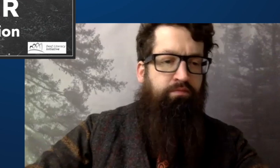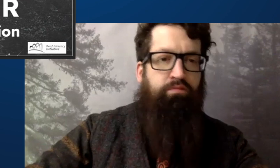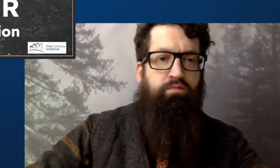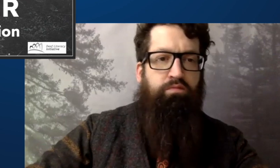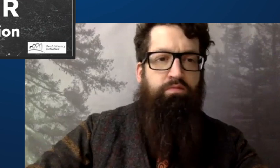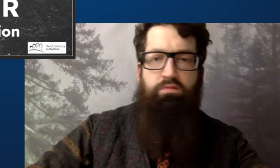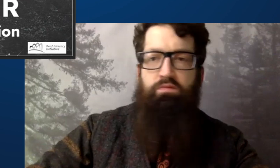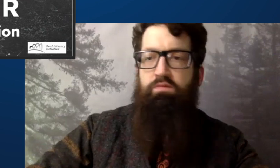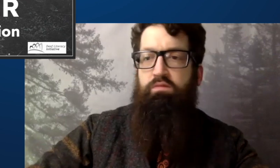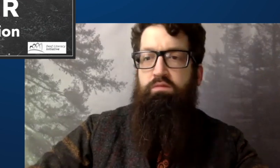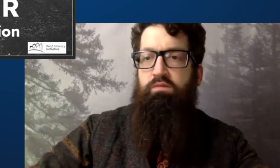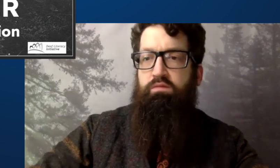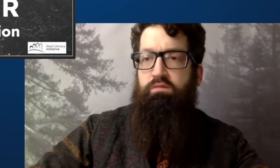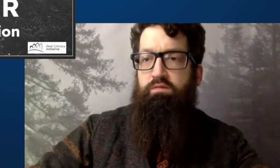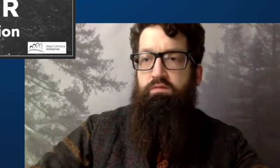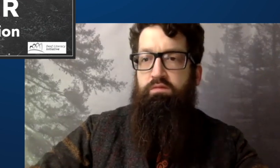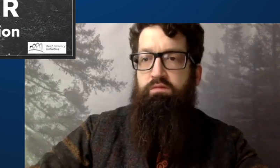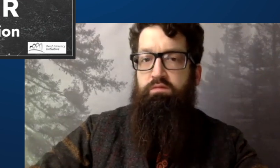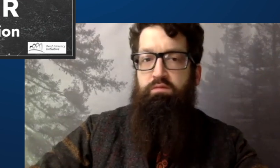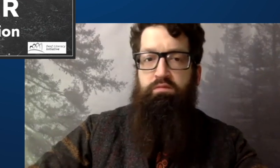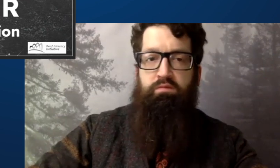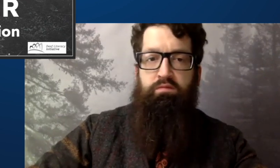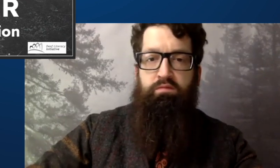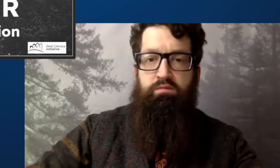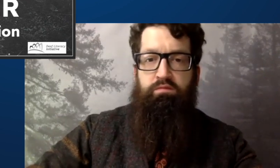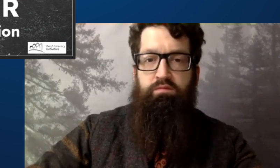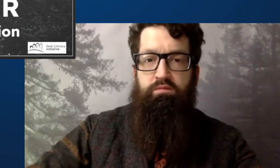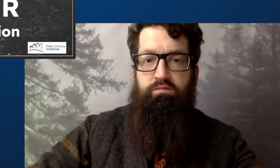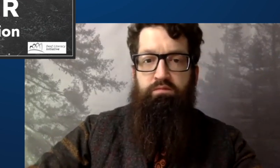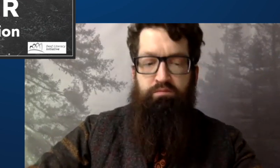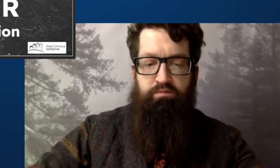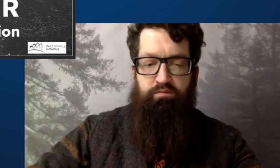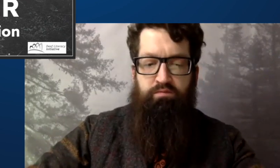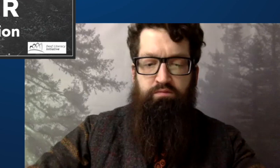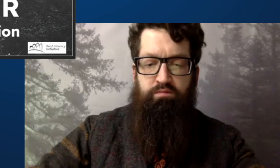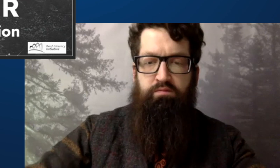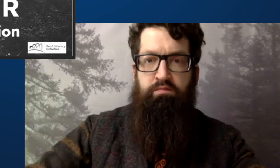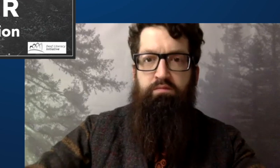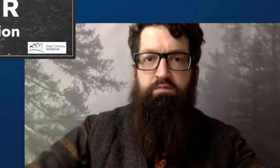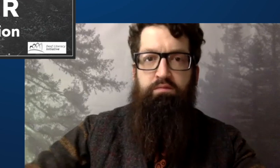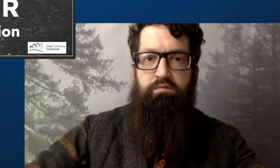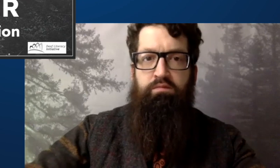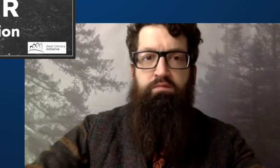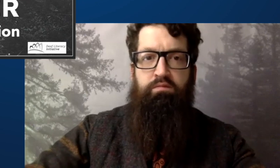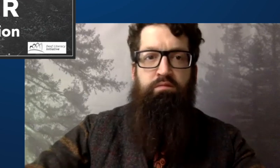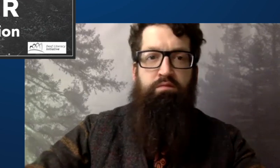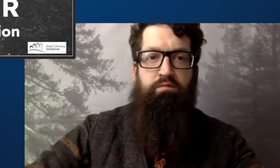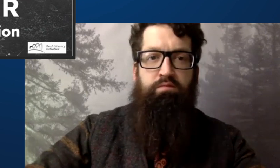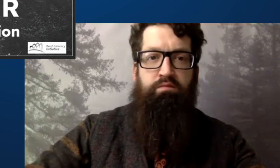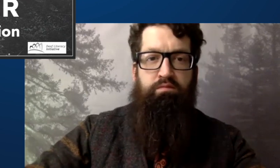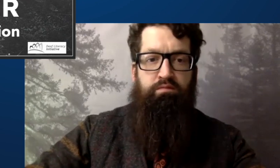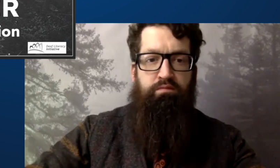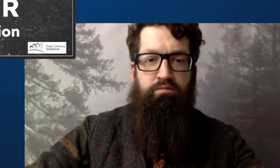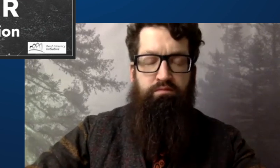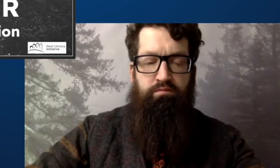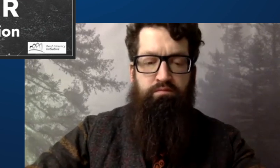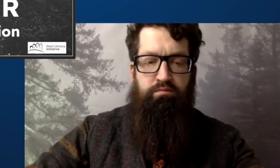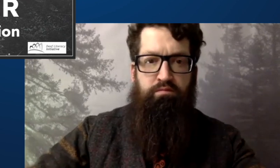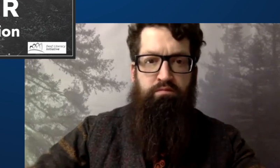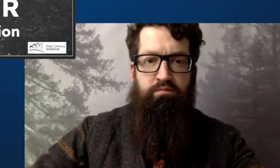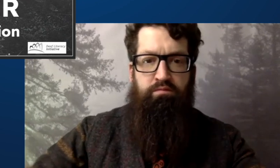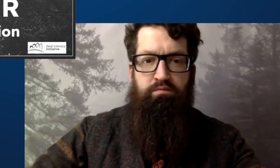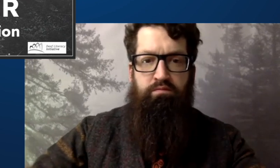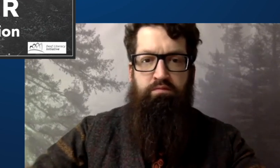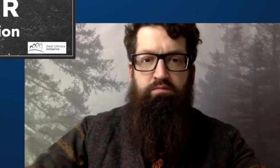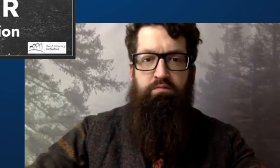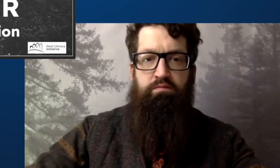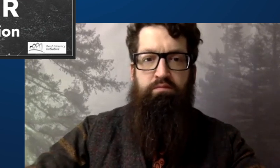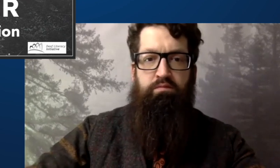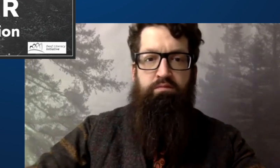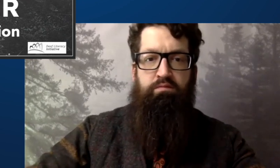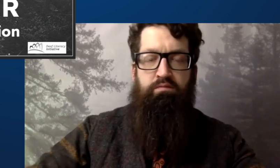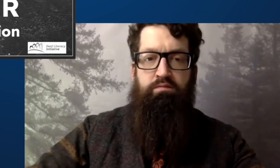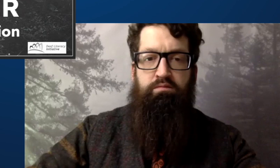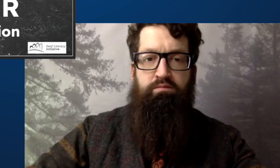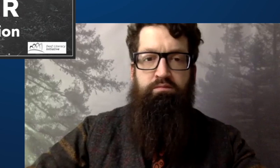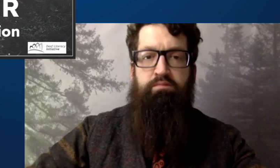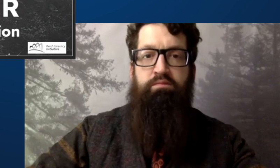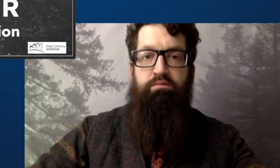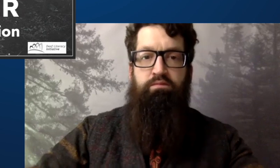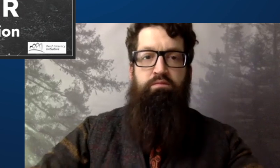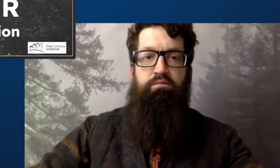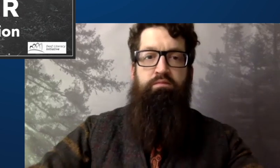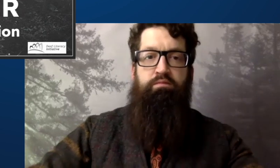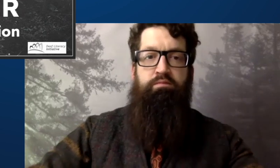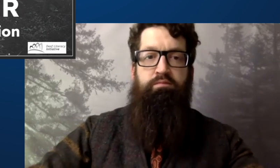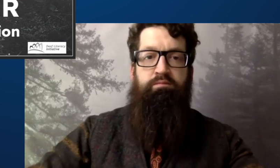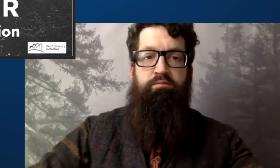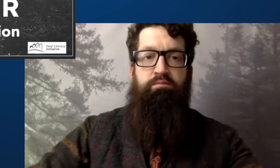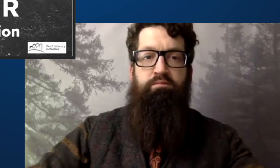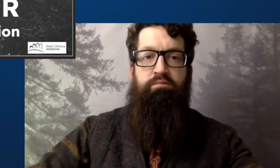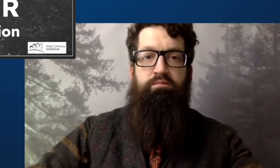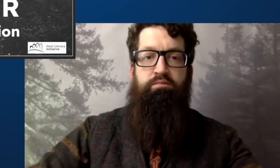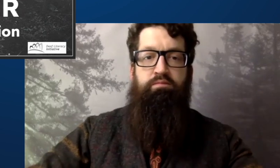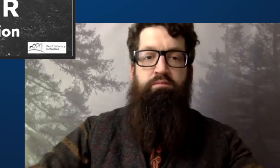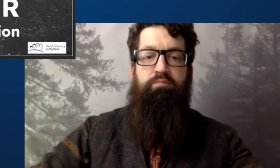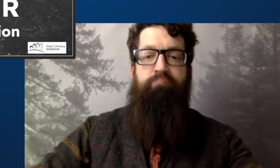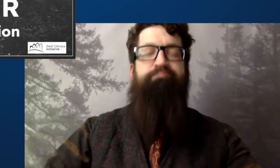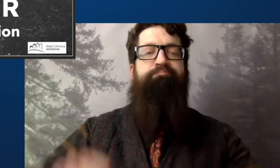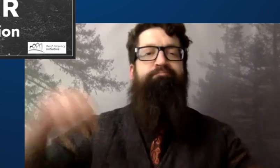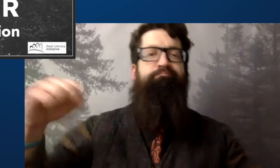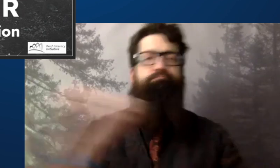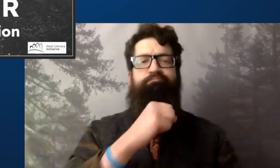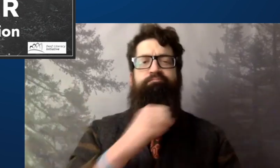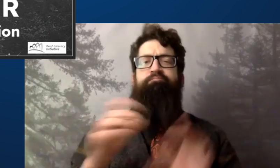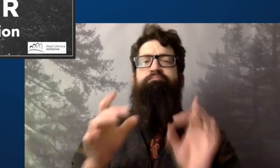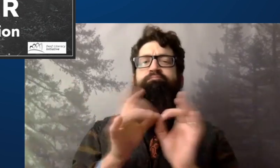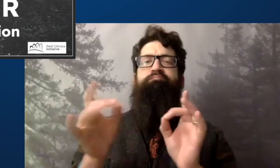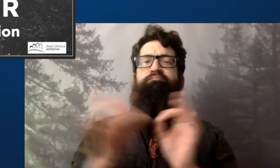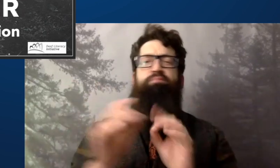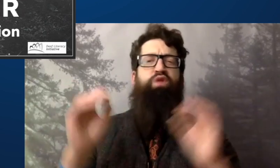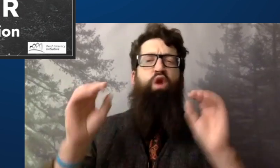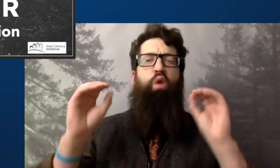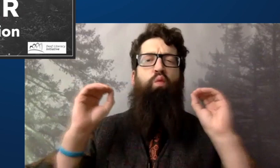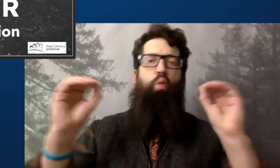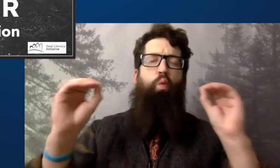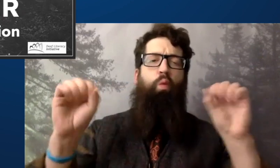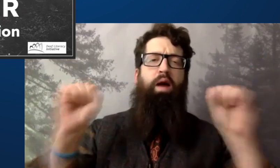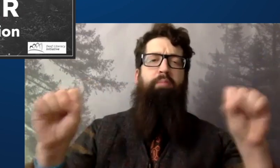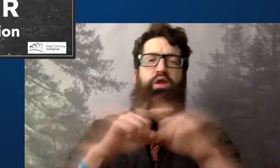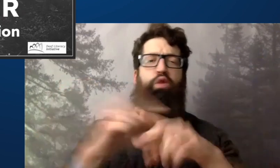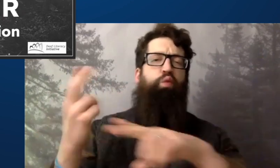Now shoot.